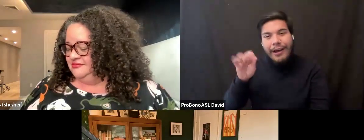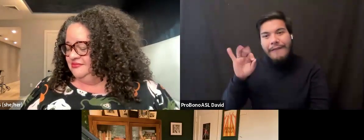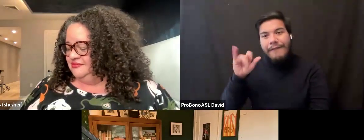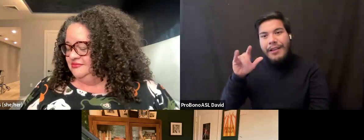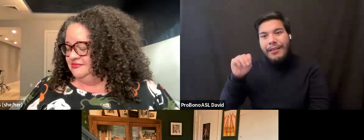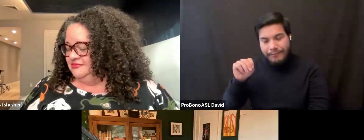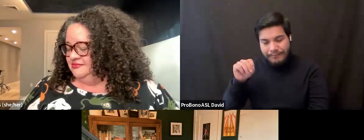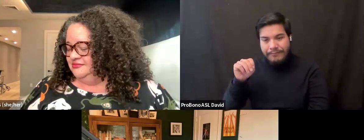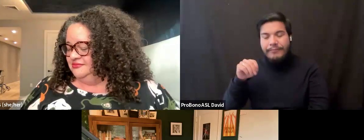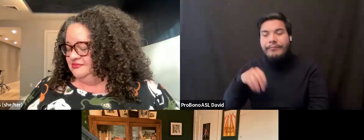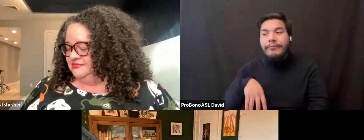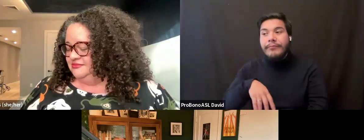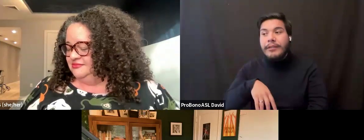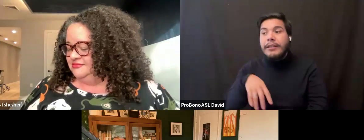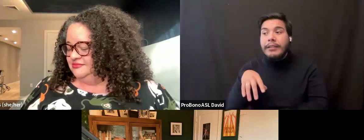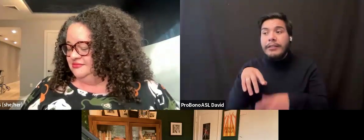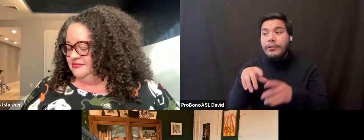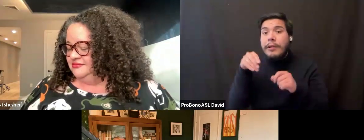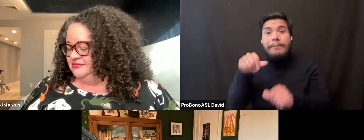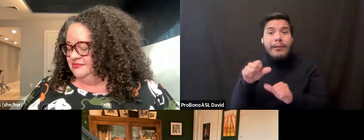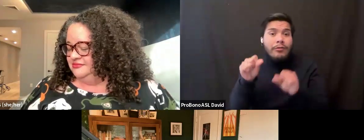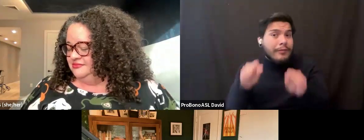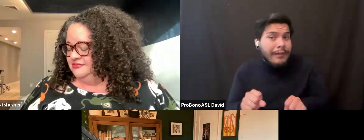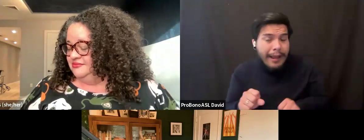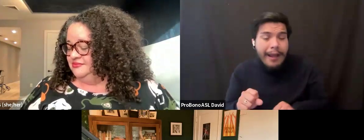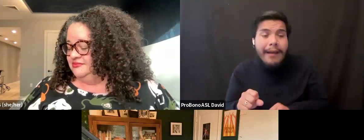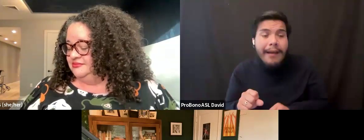so it's a pay what you can slash what you'd like. Depending on where you're at,